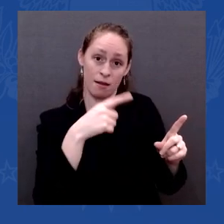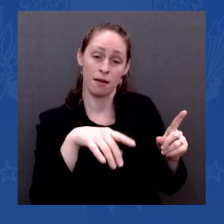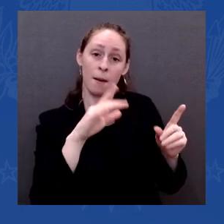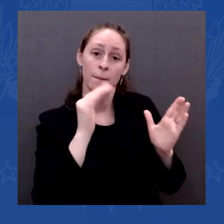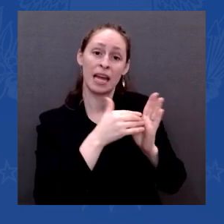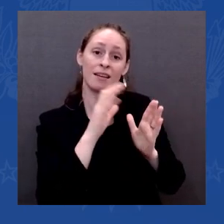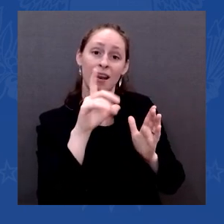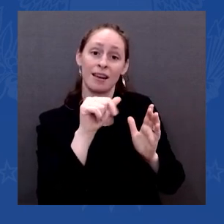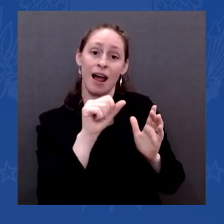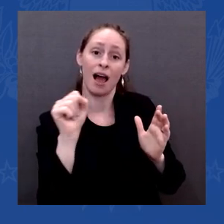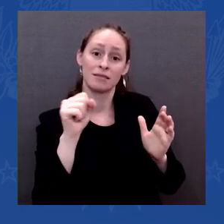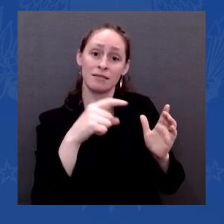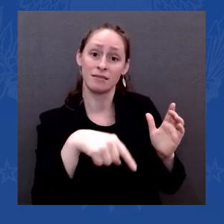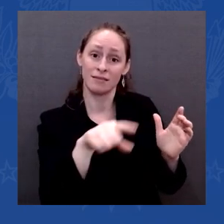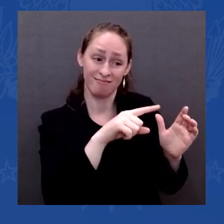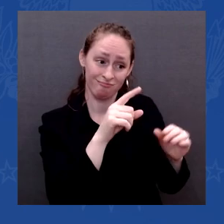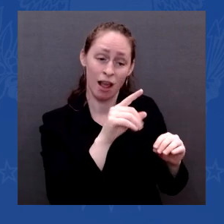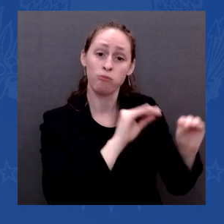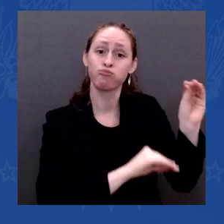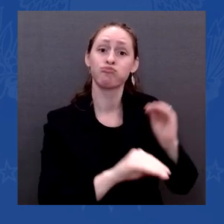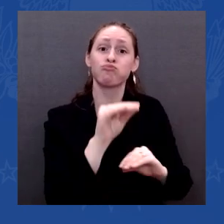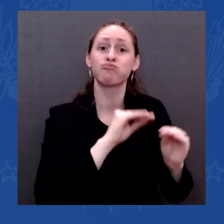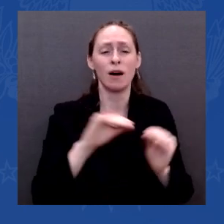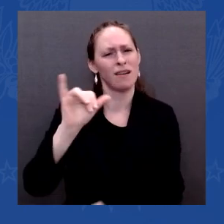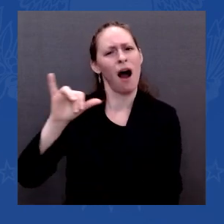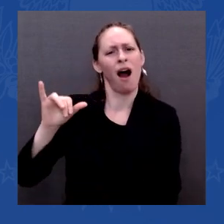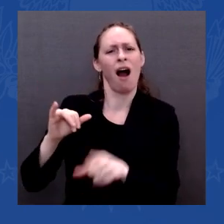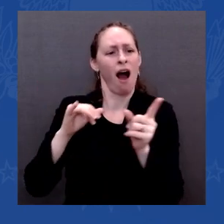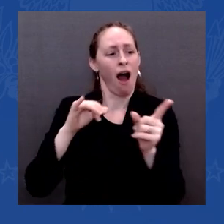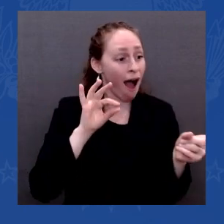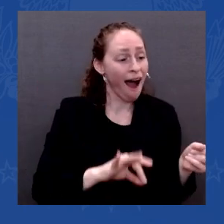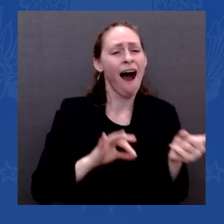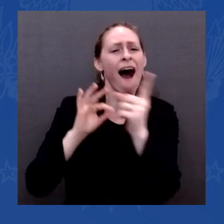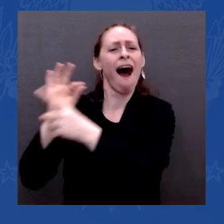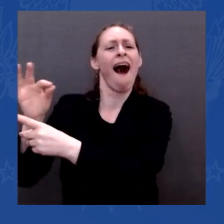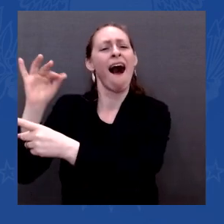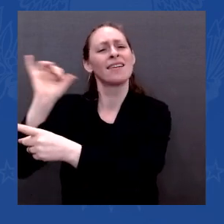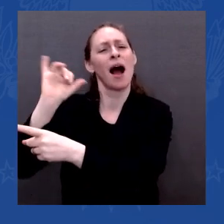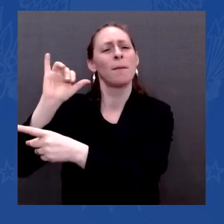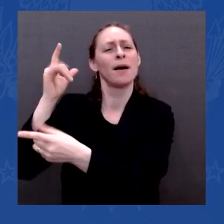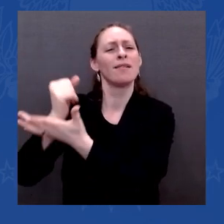This isn’t about punishing anybody. It’s about getting everybody in the game.